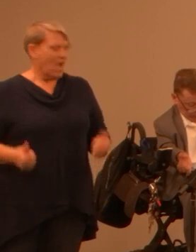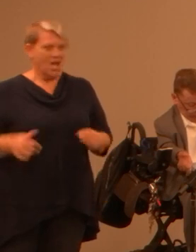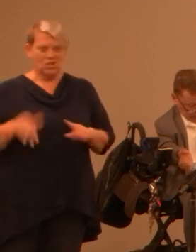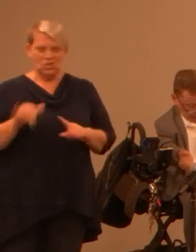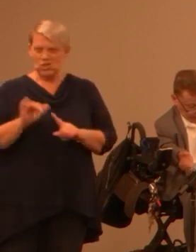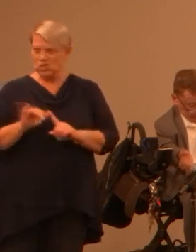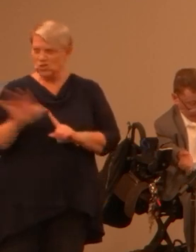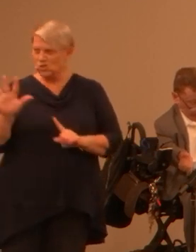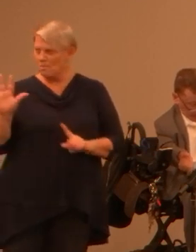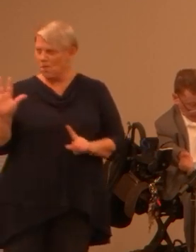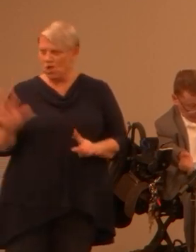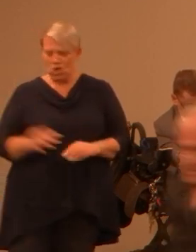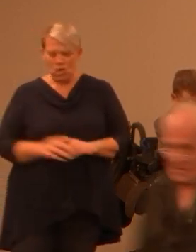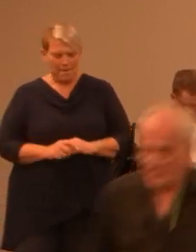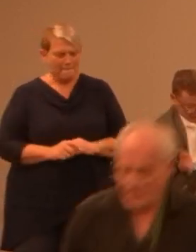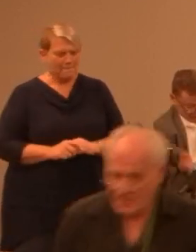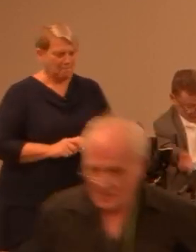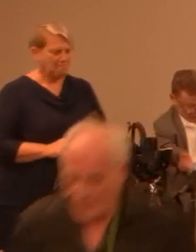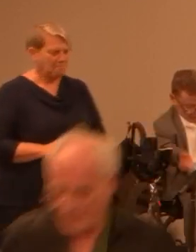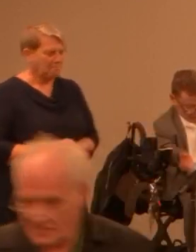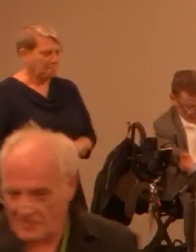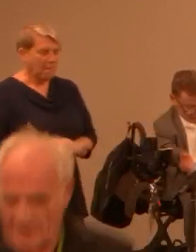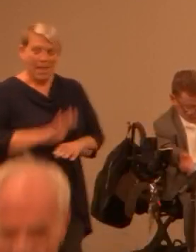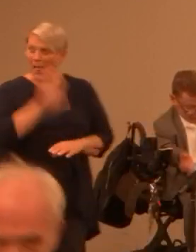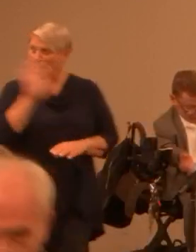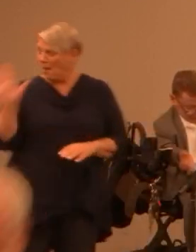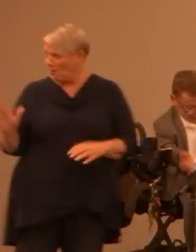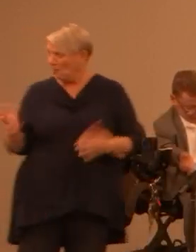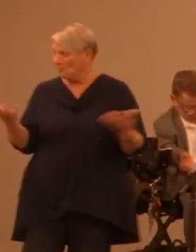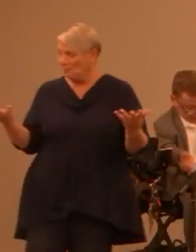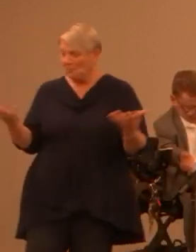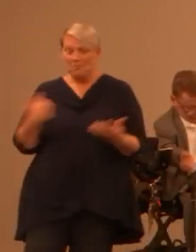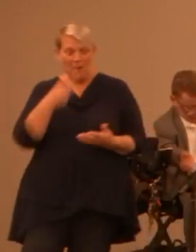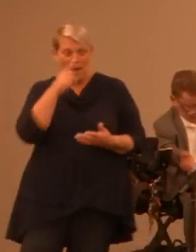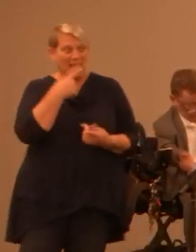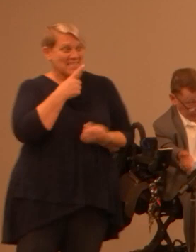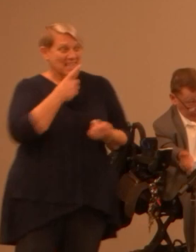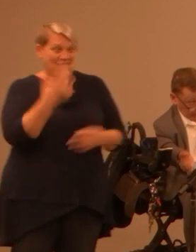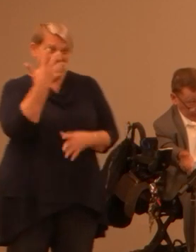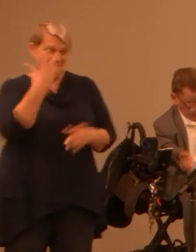Hello. Well, I can tell you in the five years I've done this job,